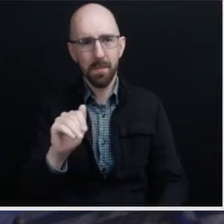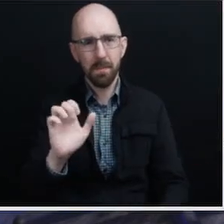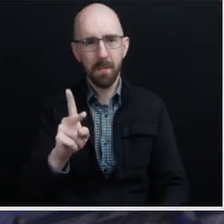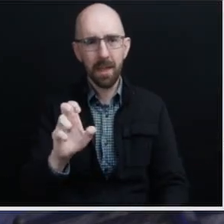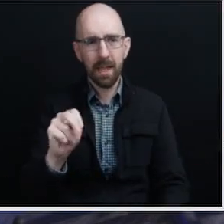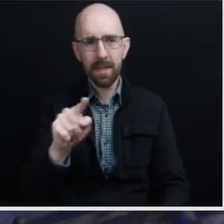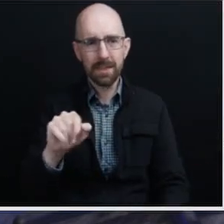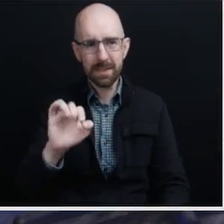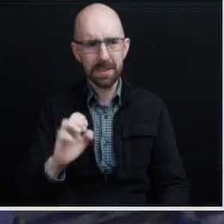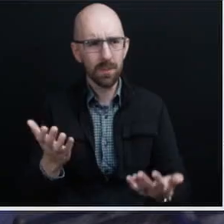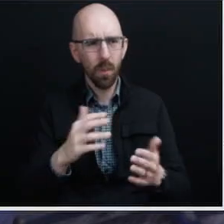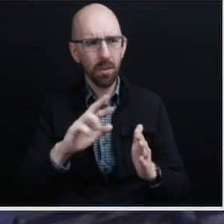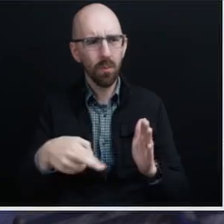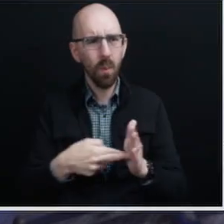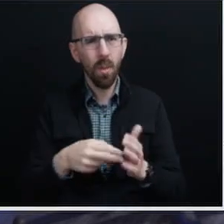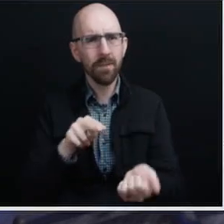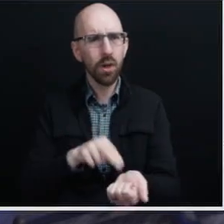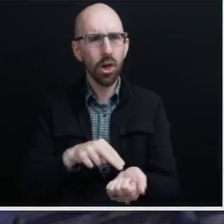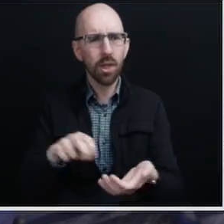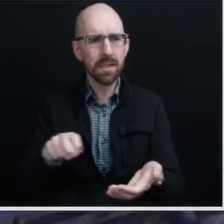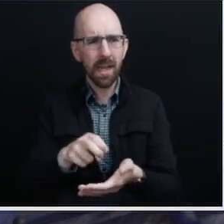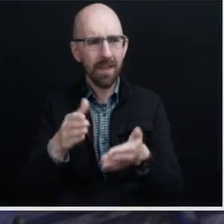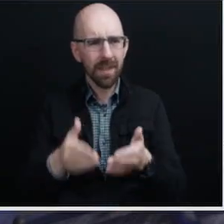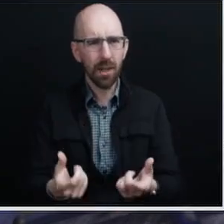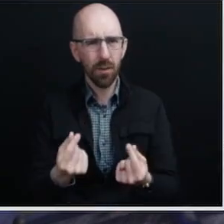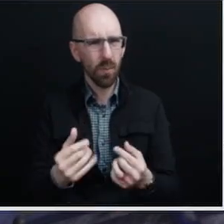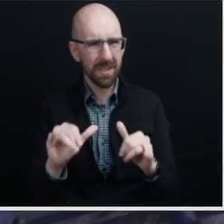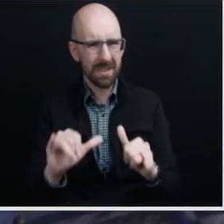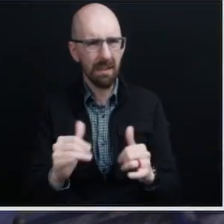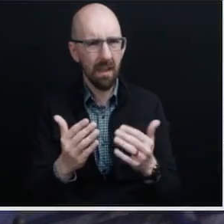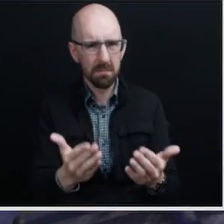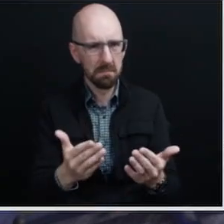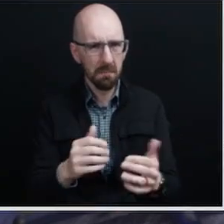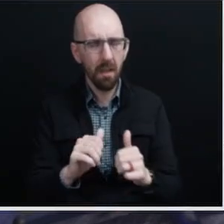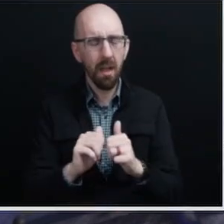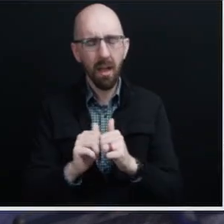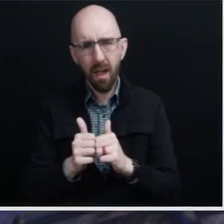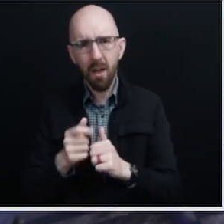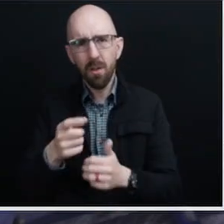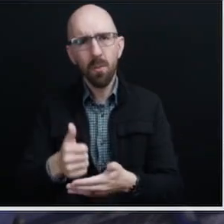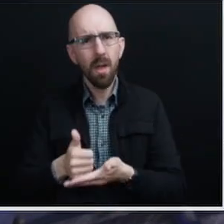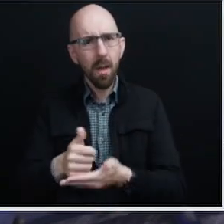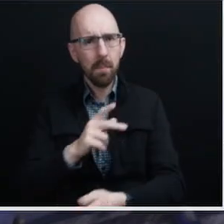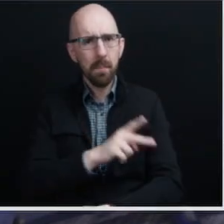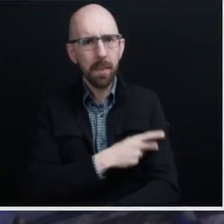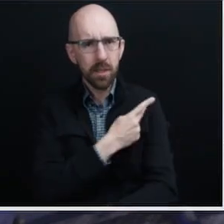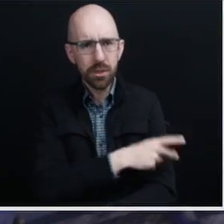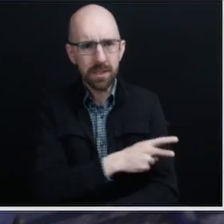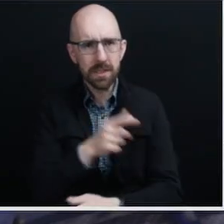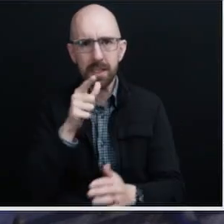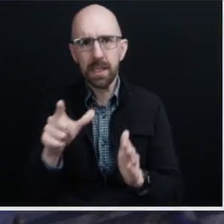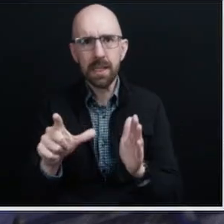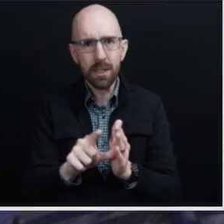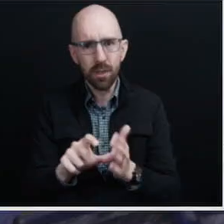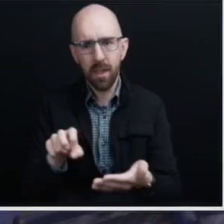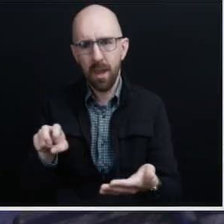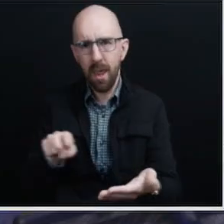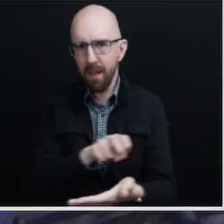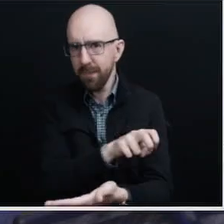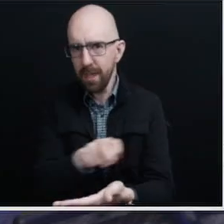the role of a nurse navigator is and how you help patients literally navigate a cancer diagnosis.